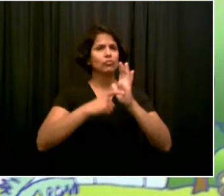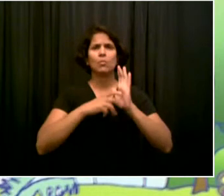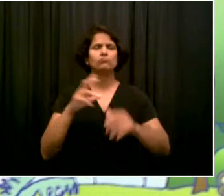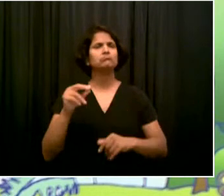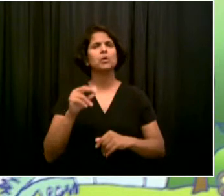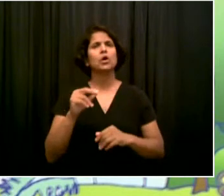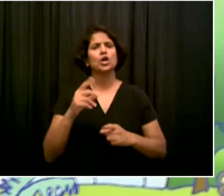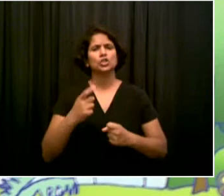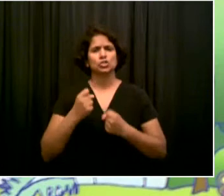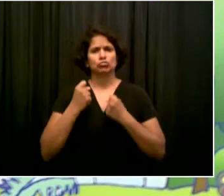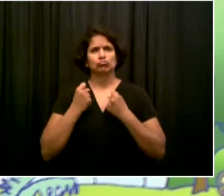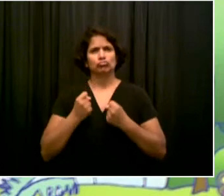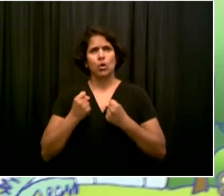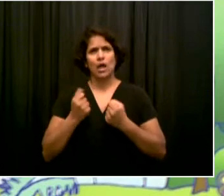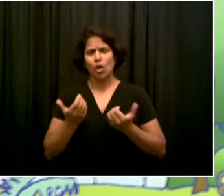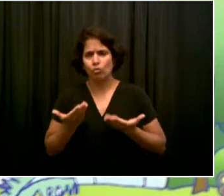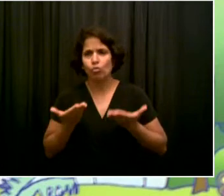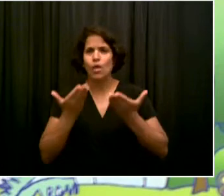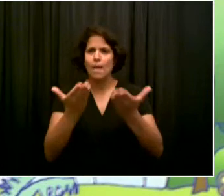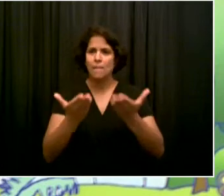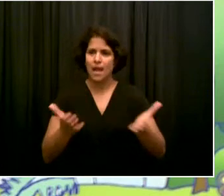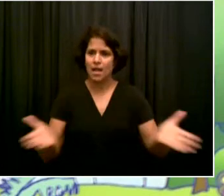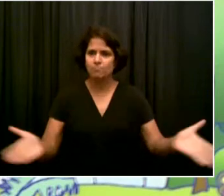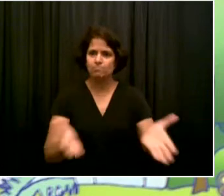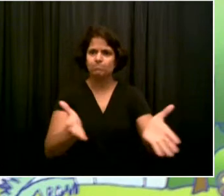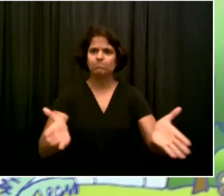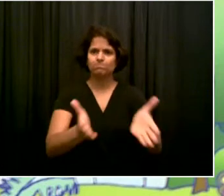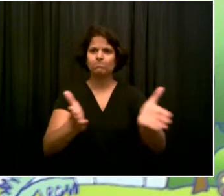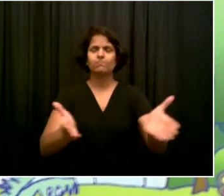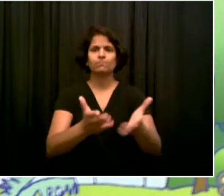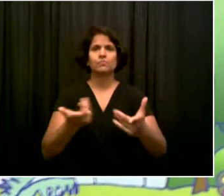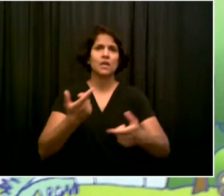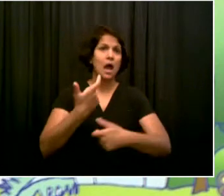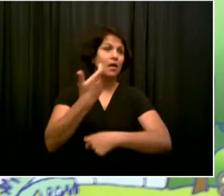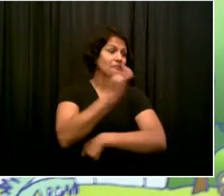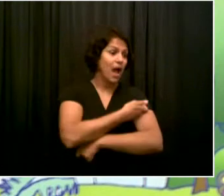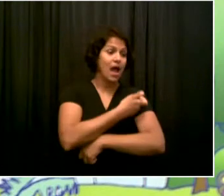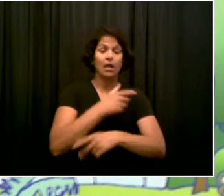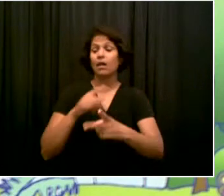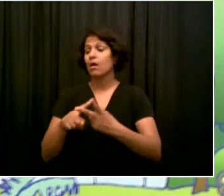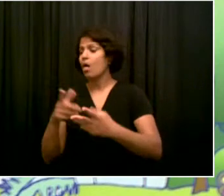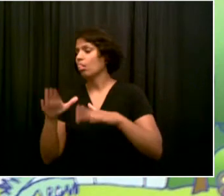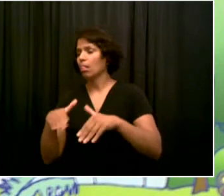APPROACH WHERE THEY ARE NOT MANDATING MASKS INDOORS BUT THEY